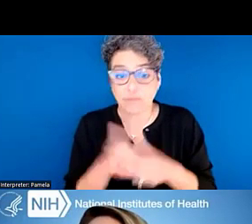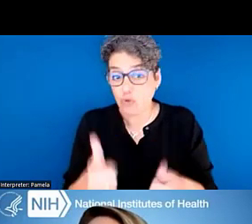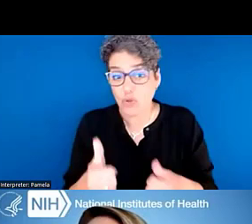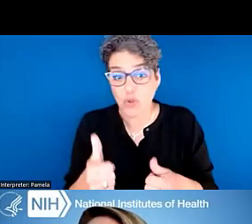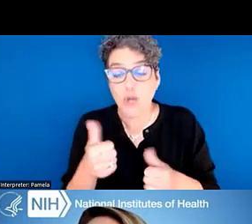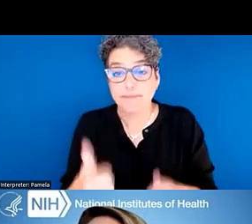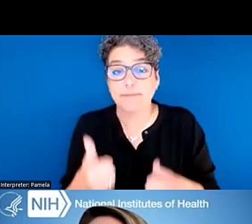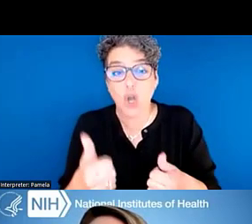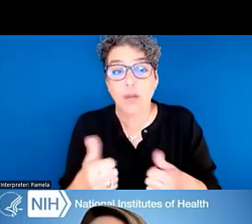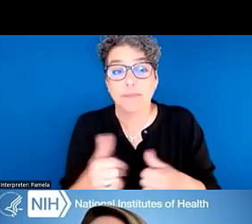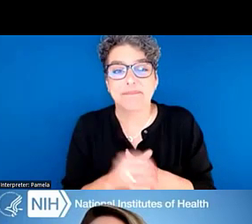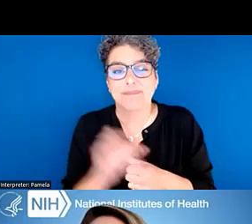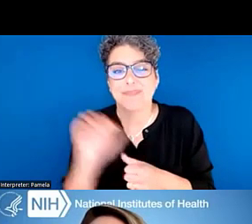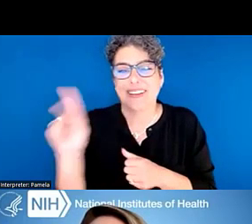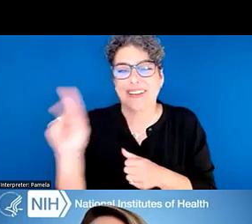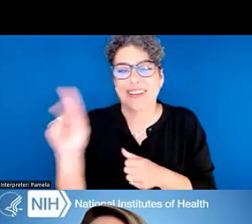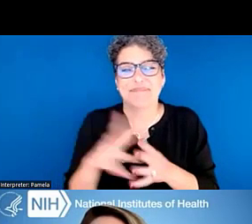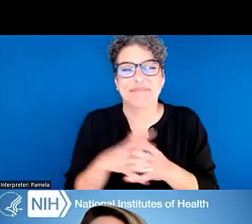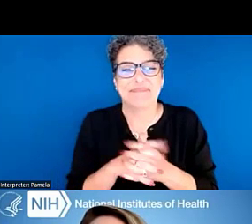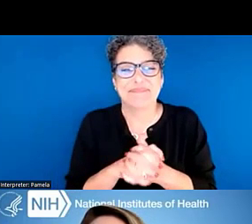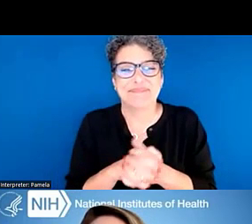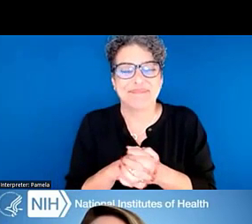Dr. Ranjini Ambalavanar: Okay. Okay. Let's move on.